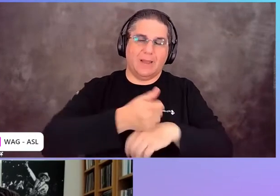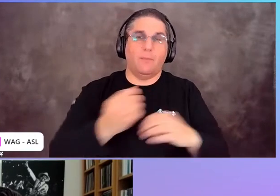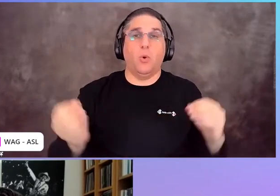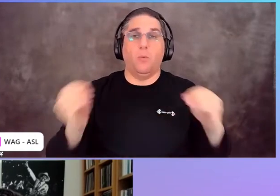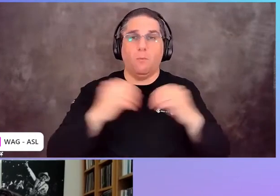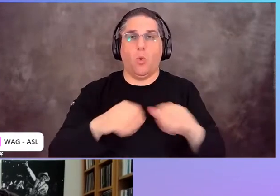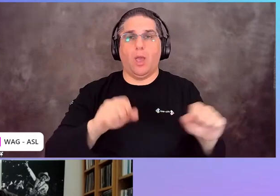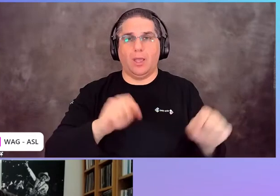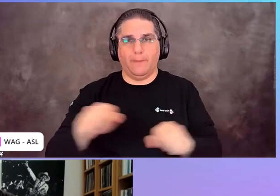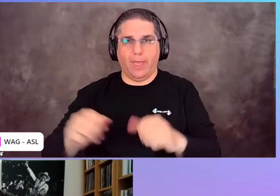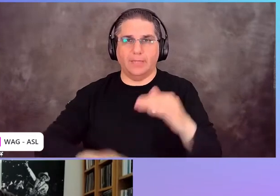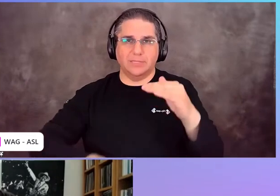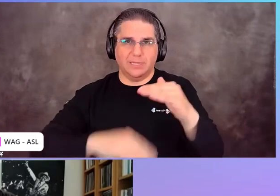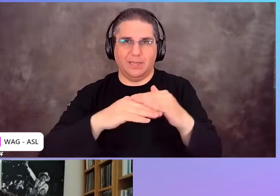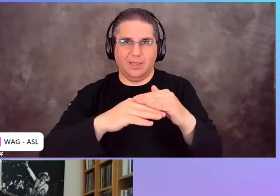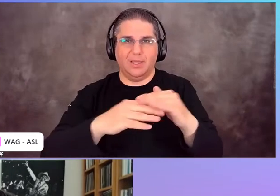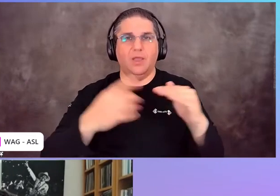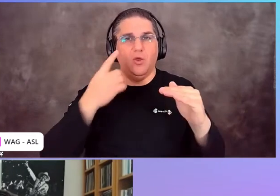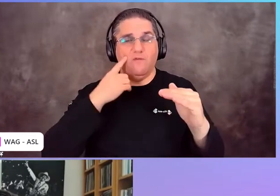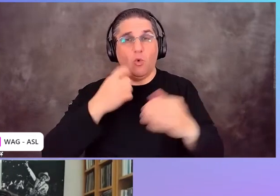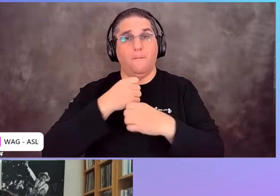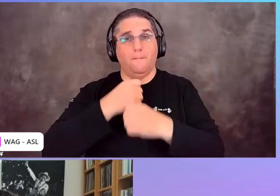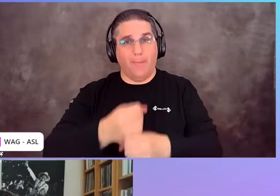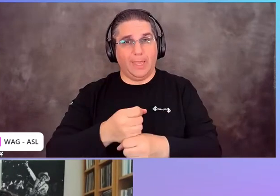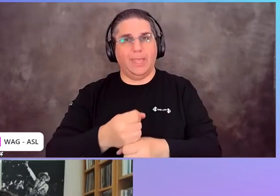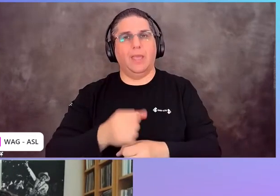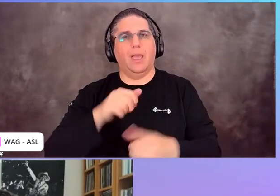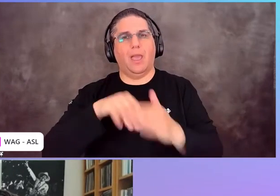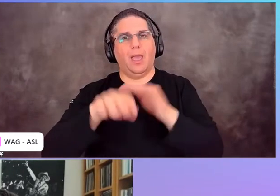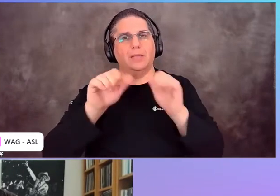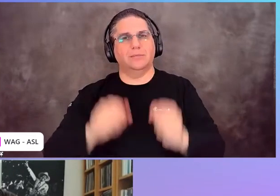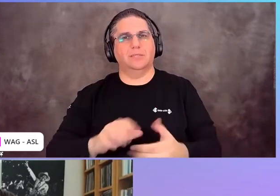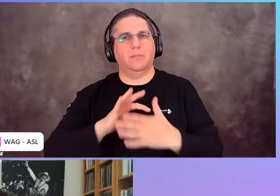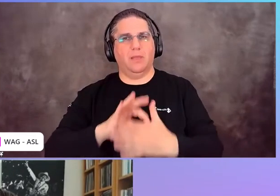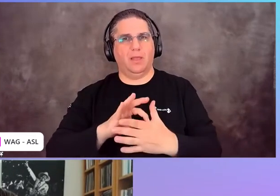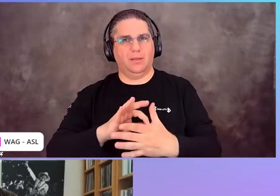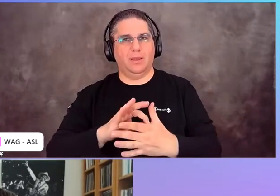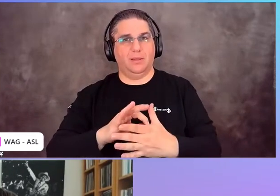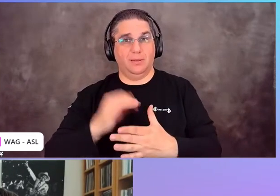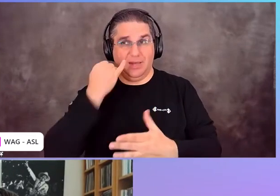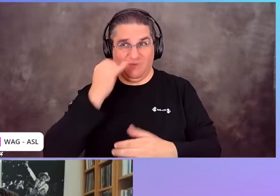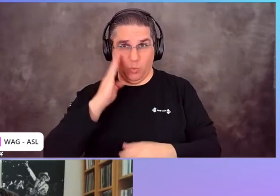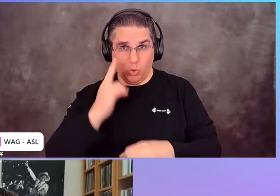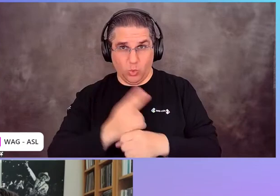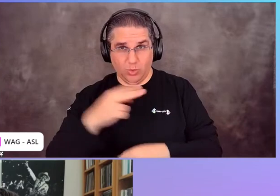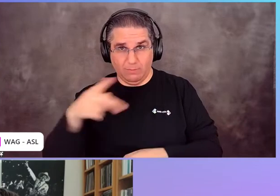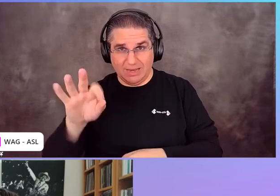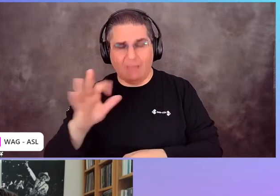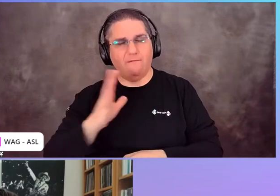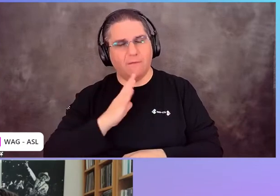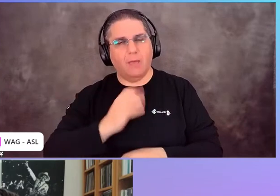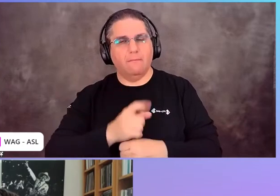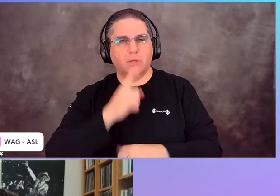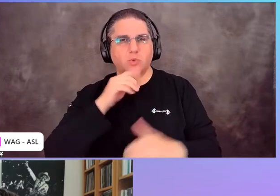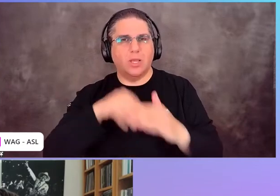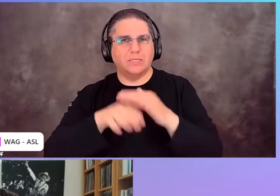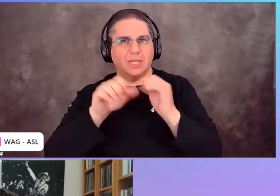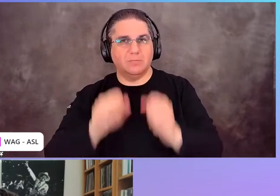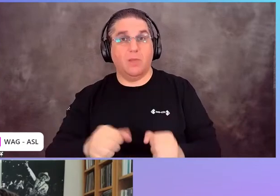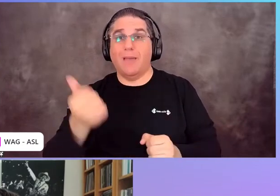I think we need to move away from this in many instances. We need to start building an organizations to be able to